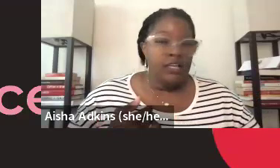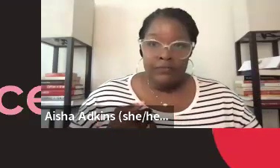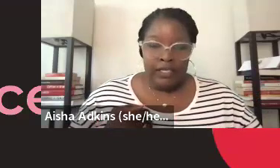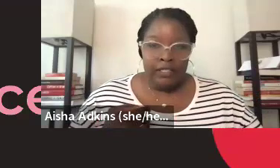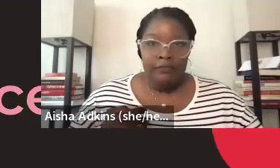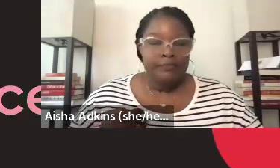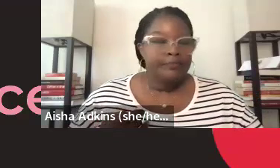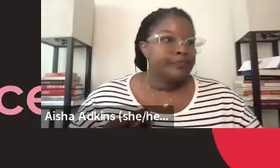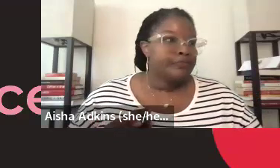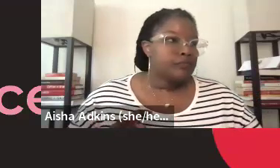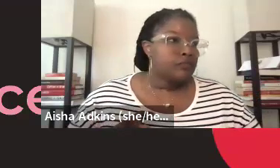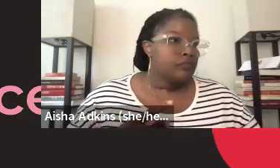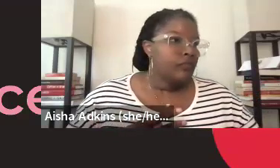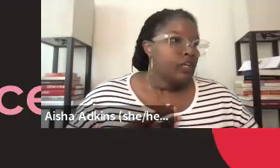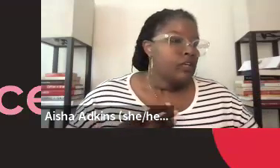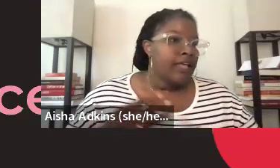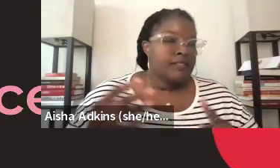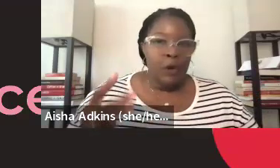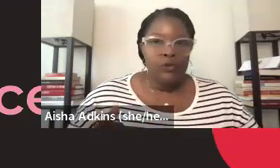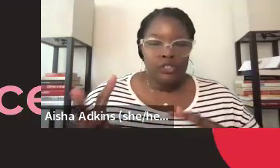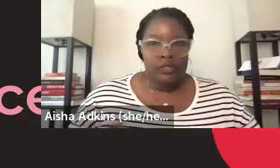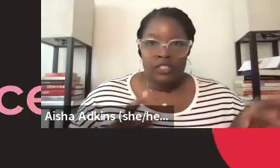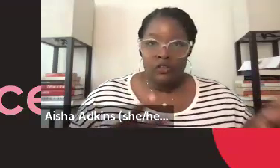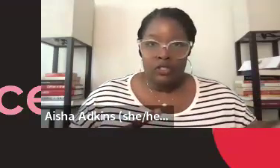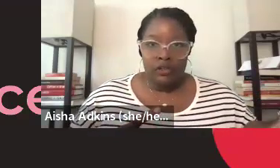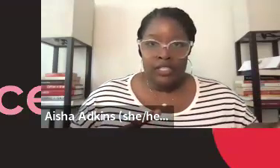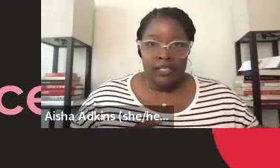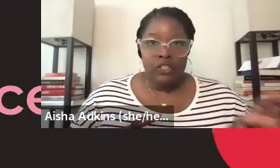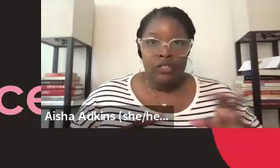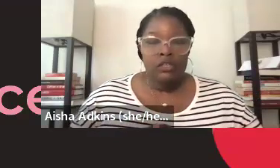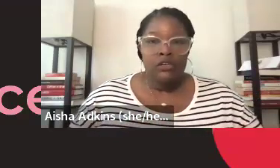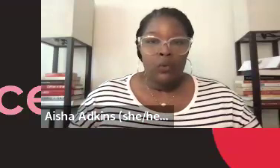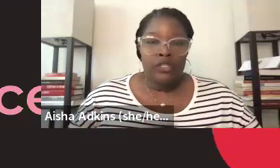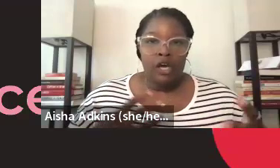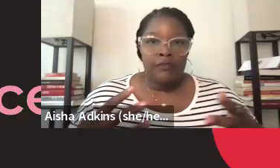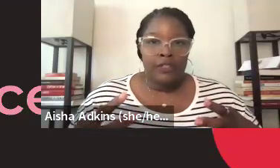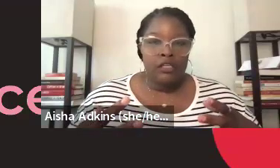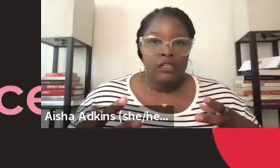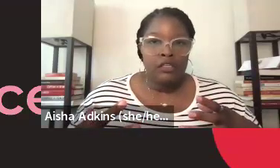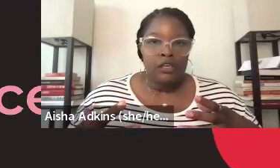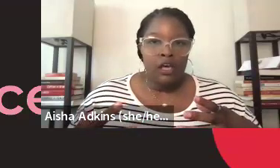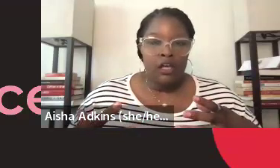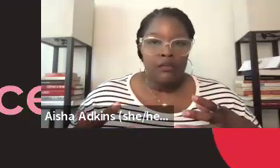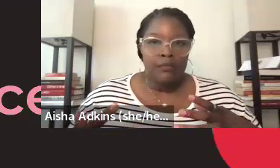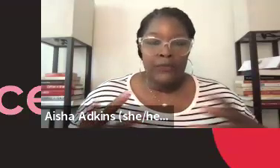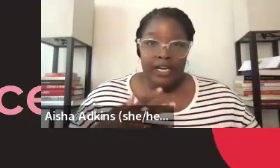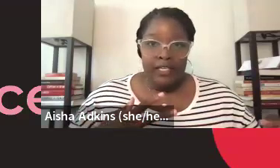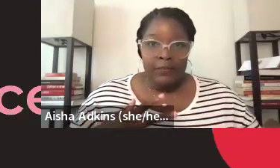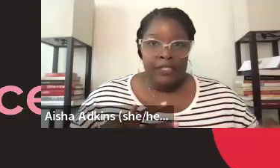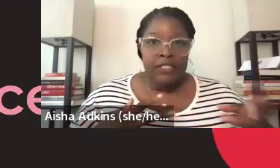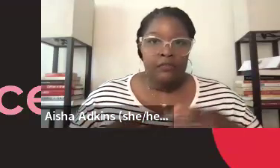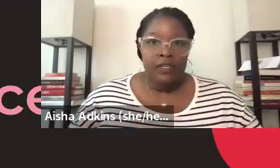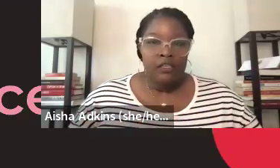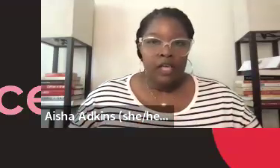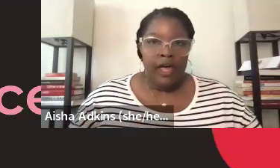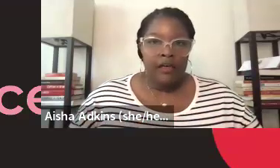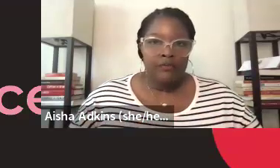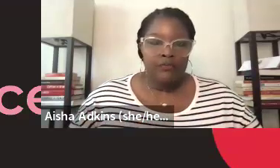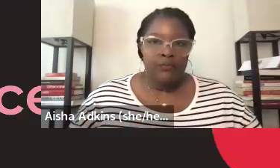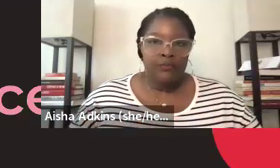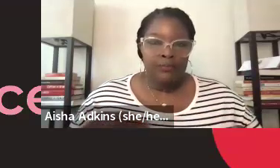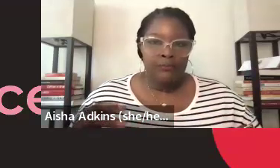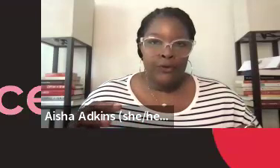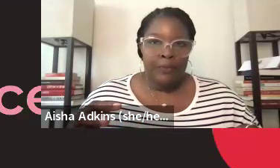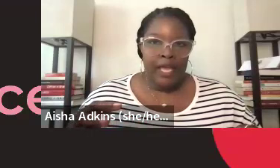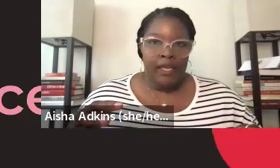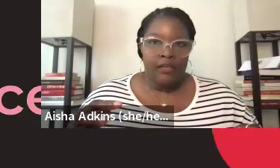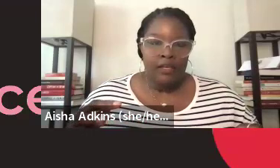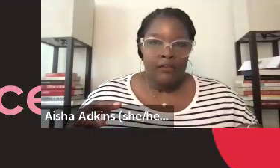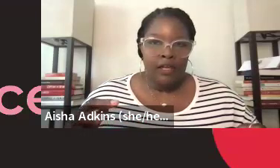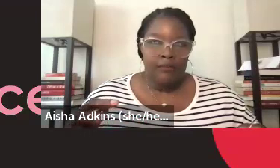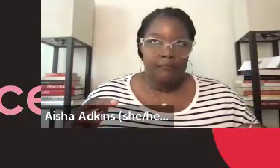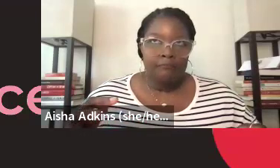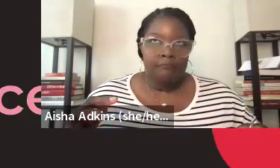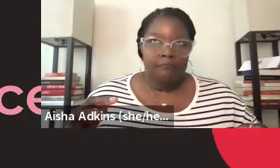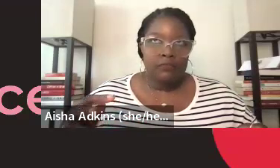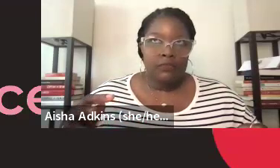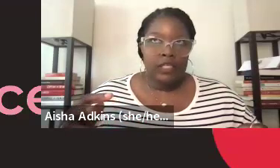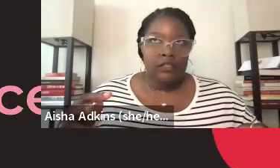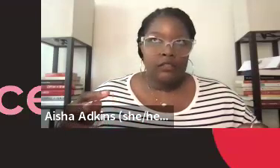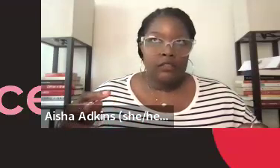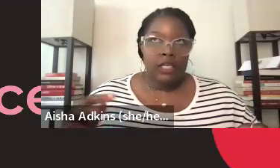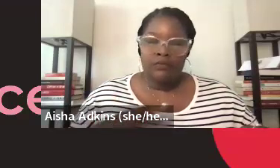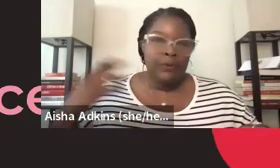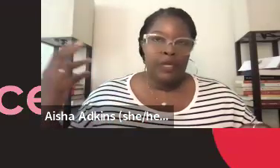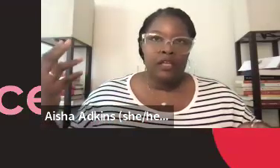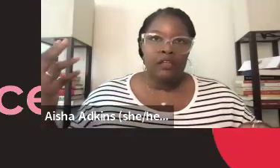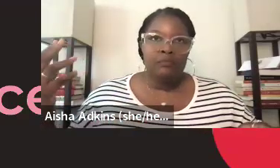cost-effective, as opposed to institutionalization, which is often very expensive from a